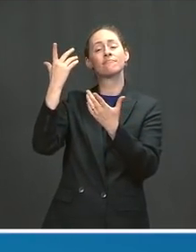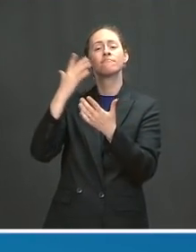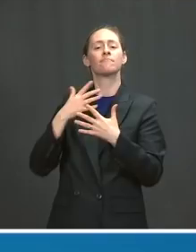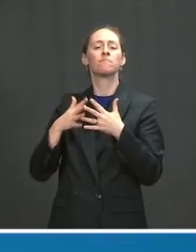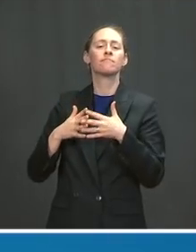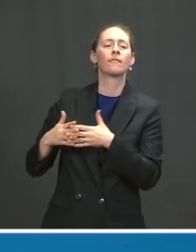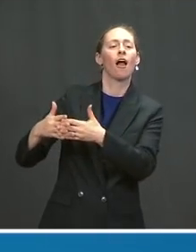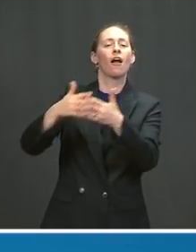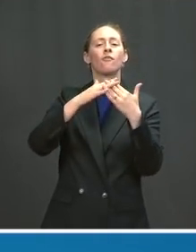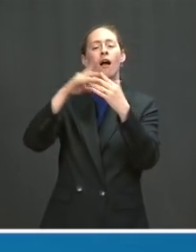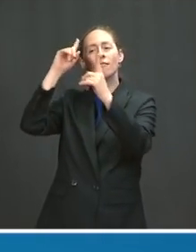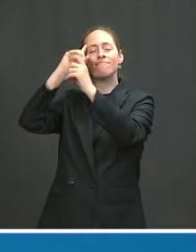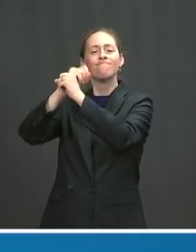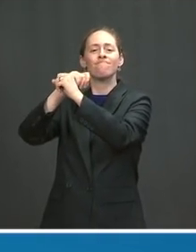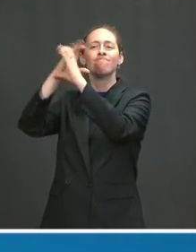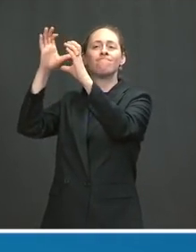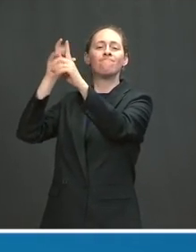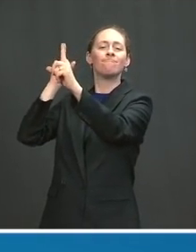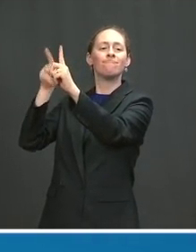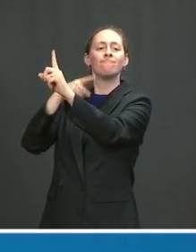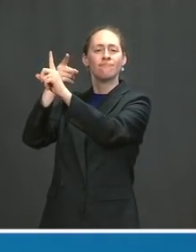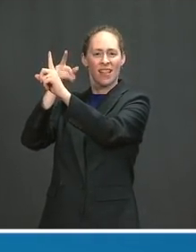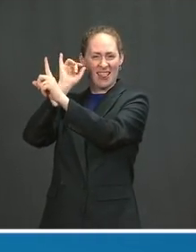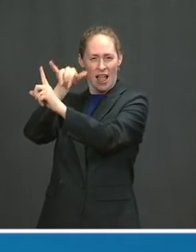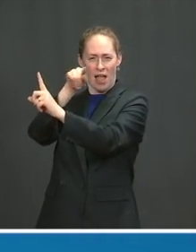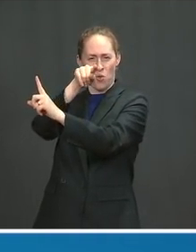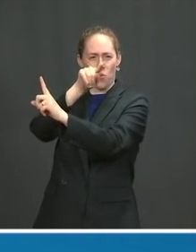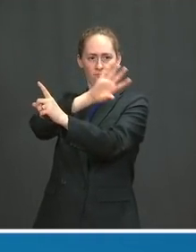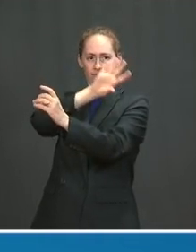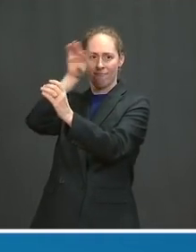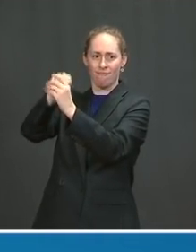So hold on to that, because in your career,